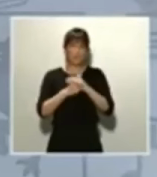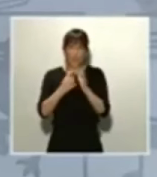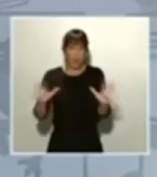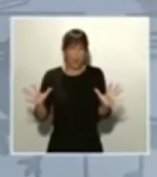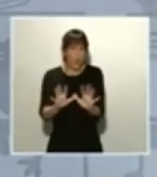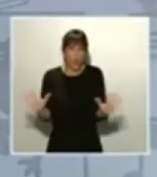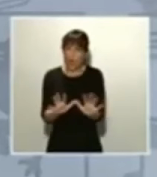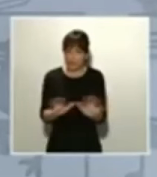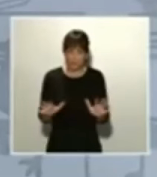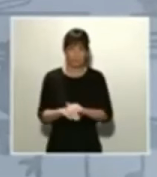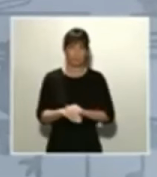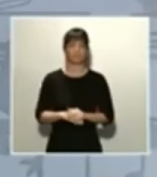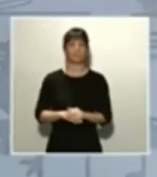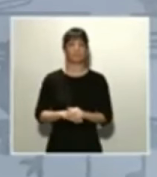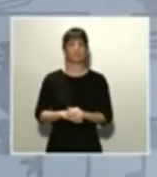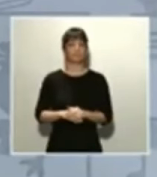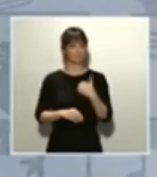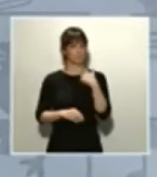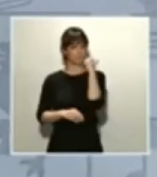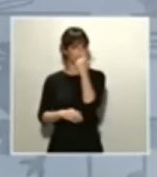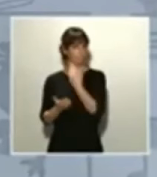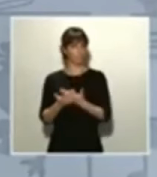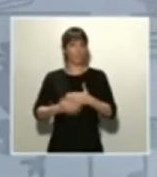to protect their citizens and safeguard their economy.